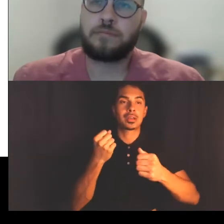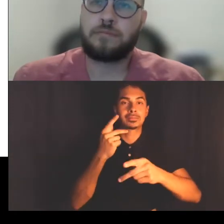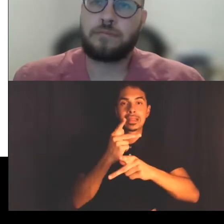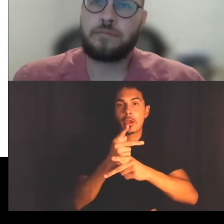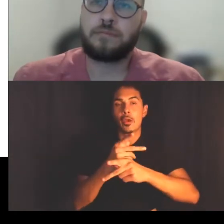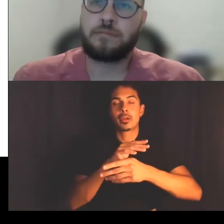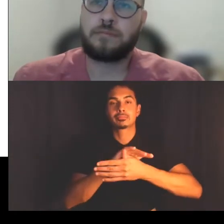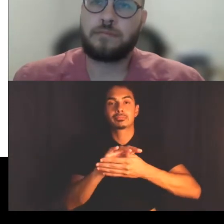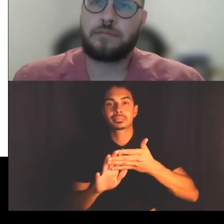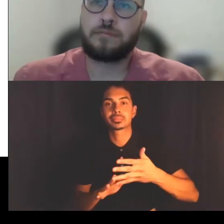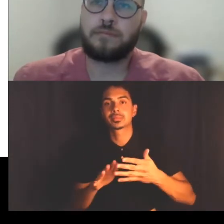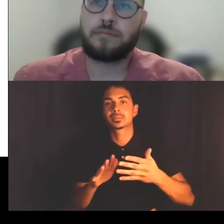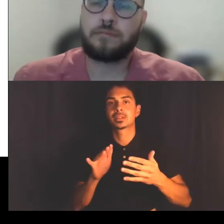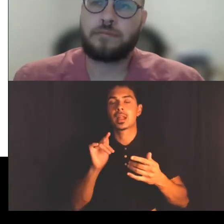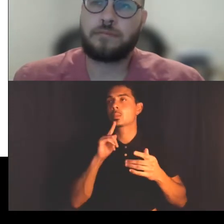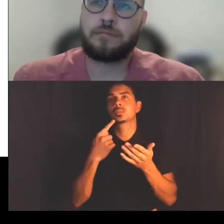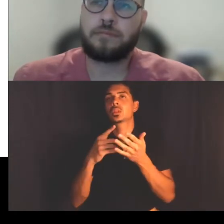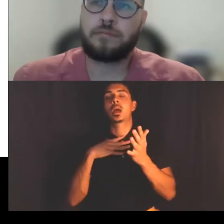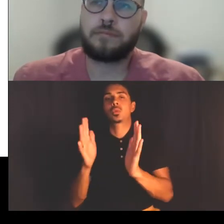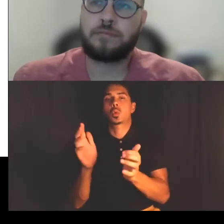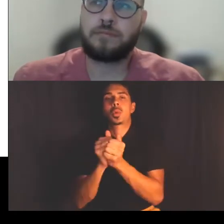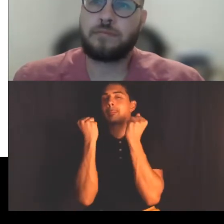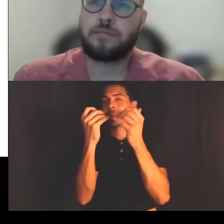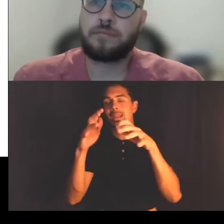I'm talking to a ton of parents right now that are like,